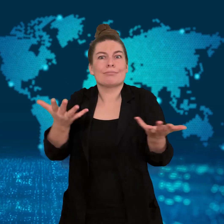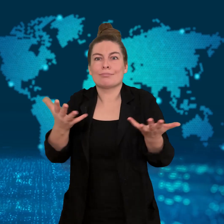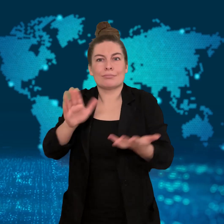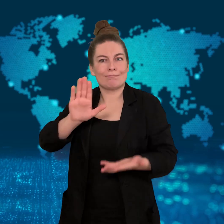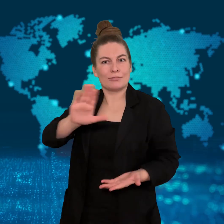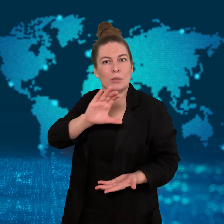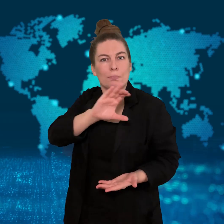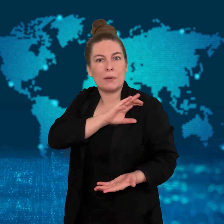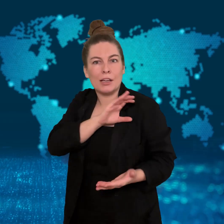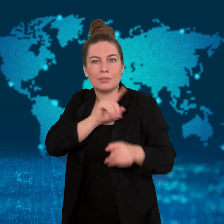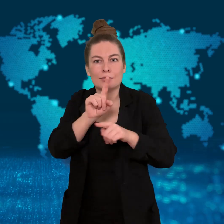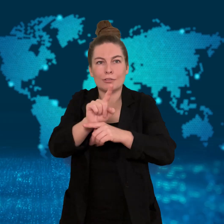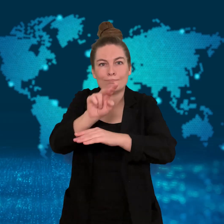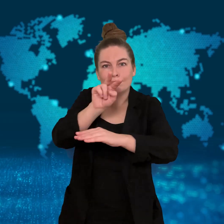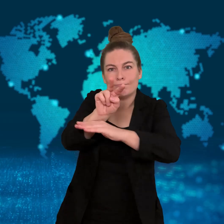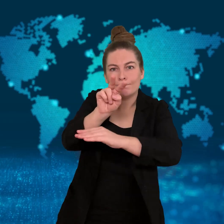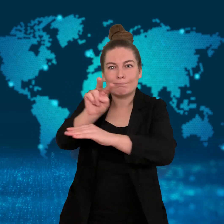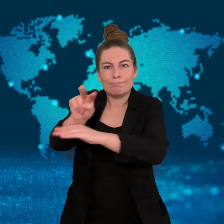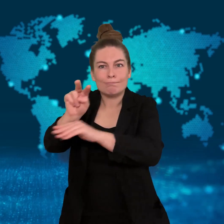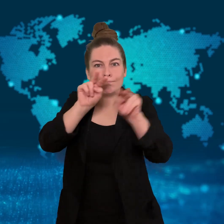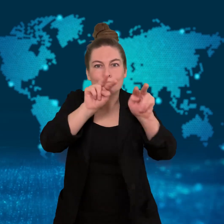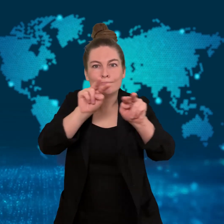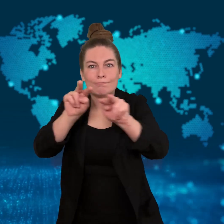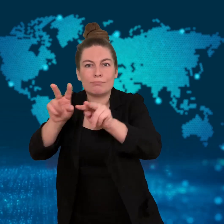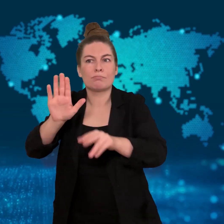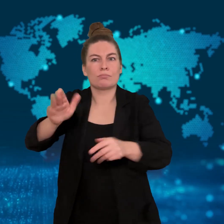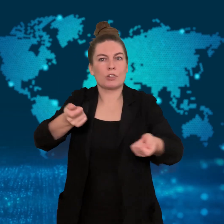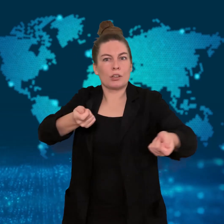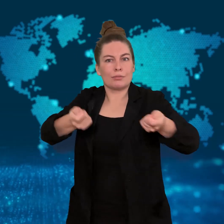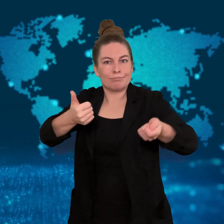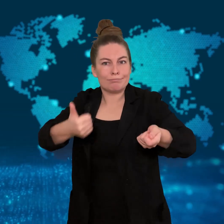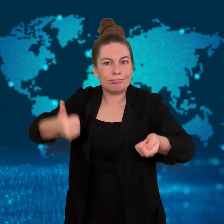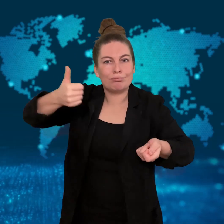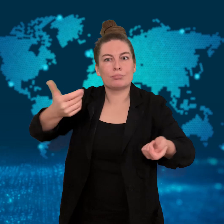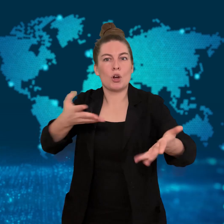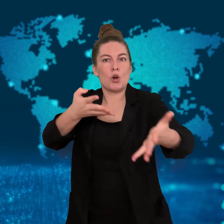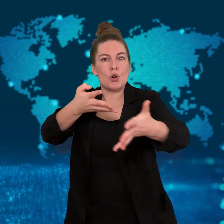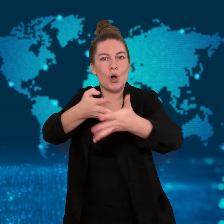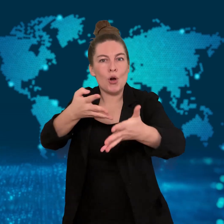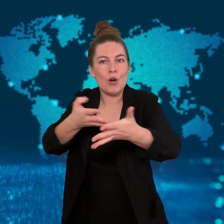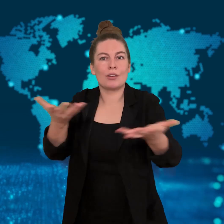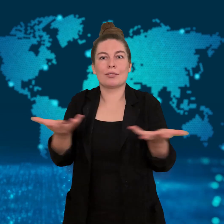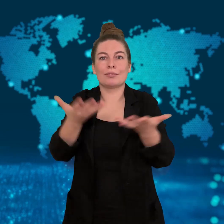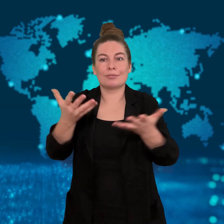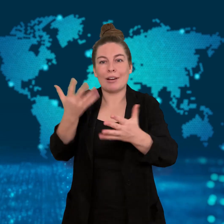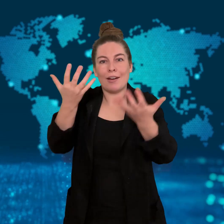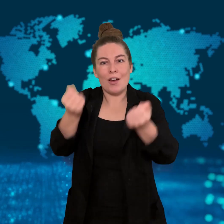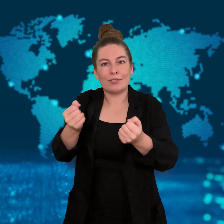More than 125 precise munitions were used.